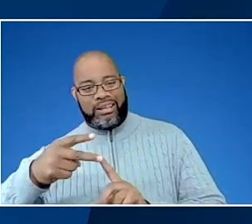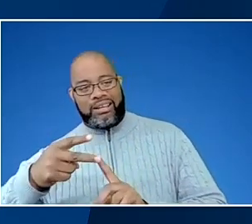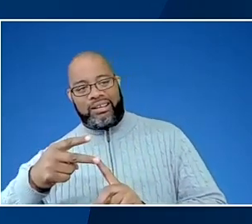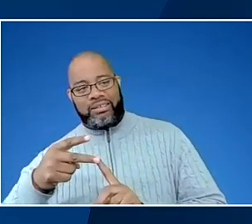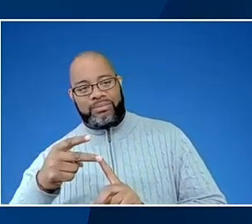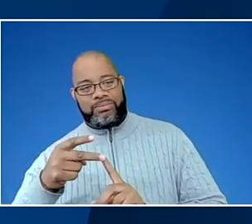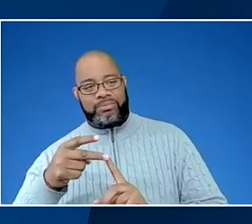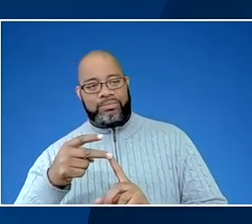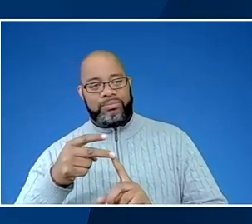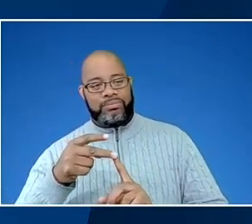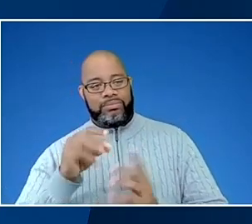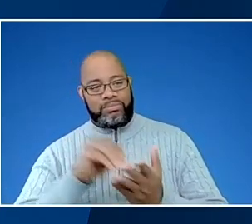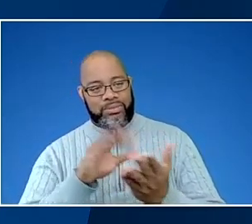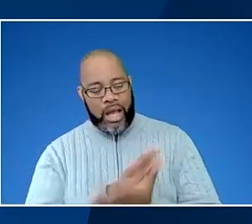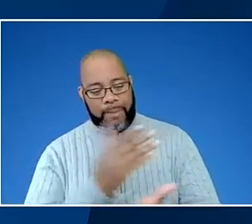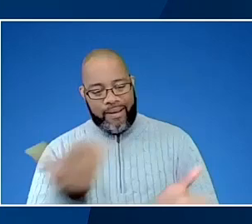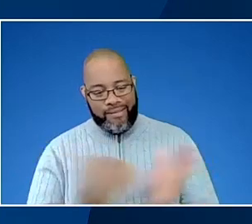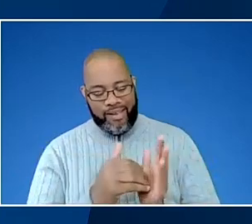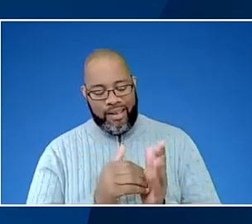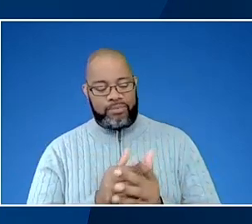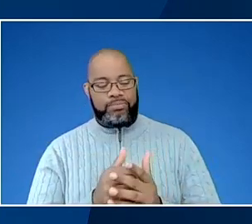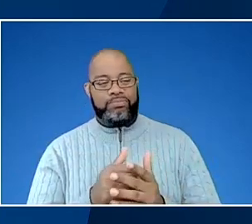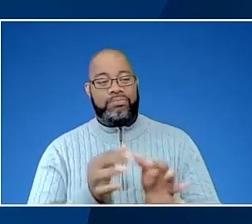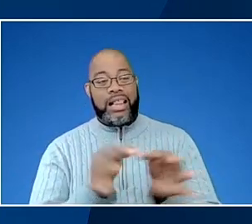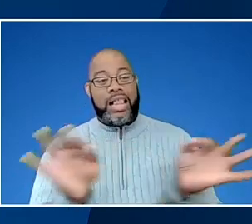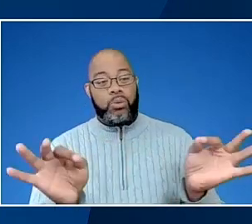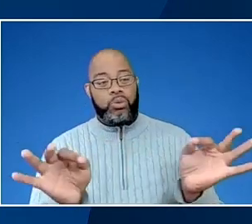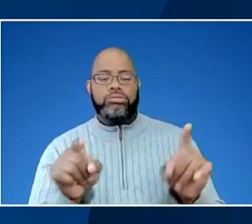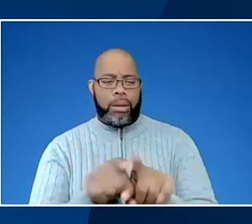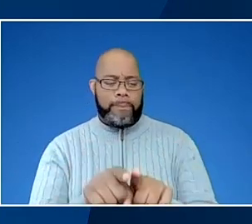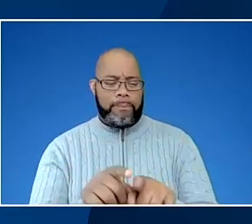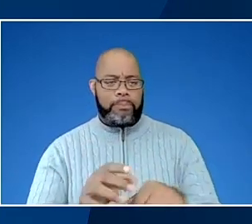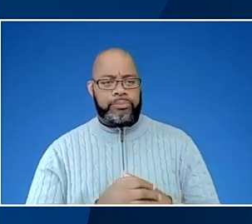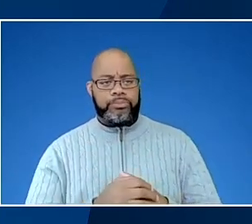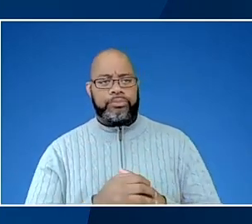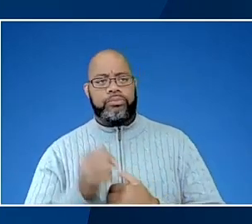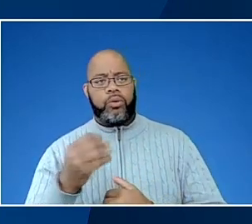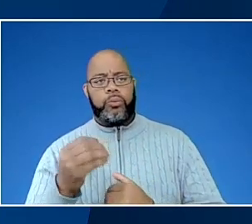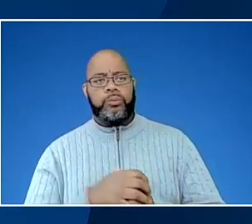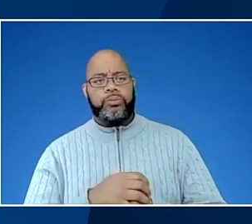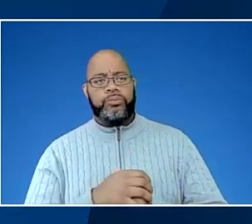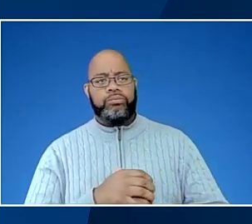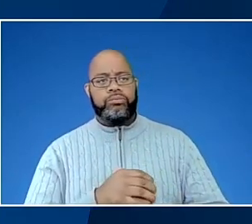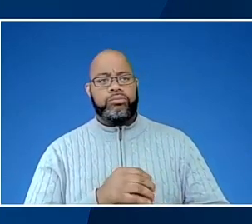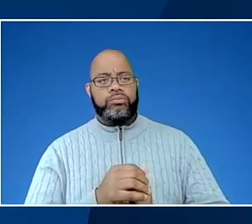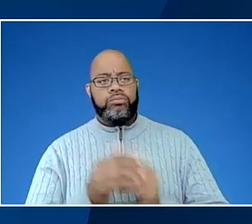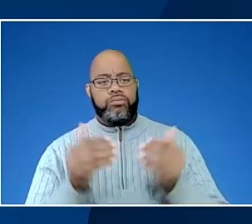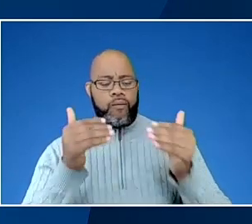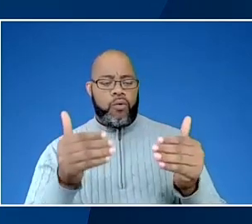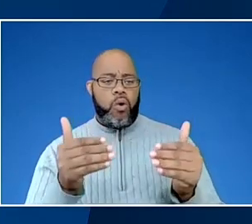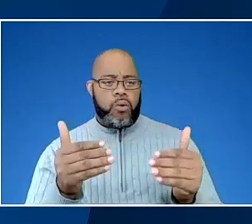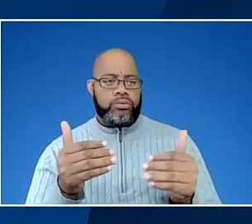document again, the language is the same. So, you know, moving forward, you know, I